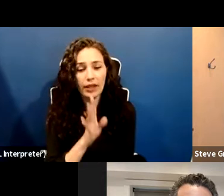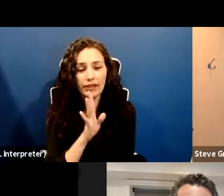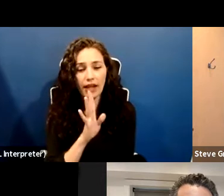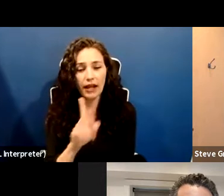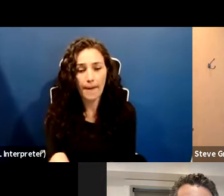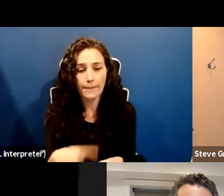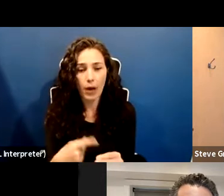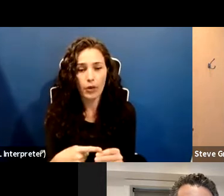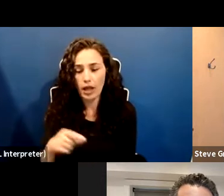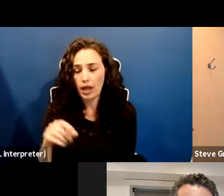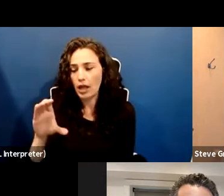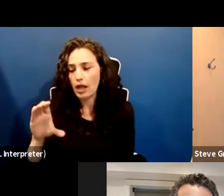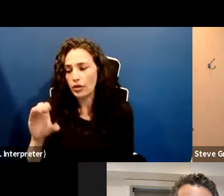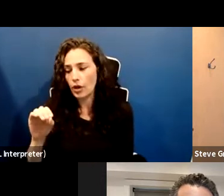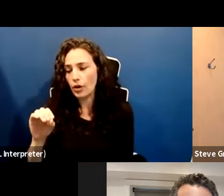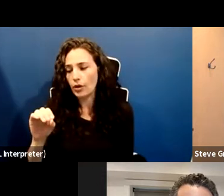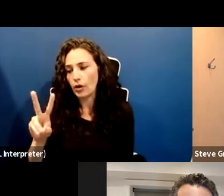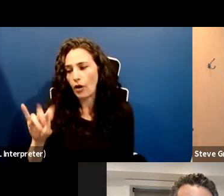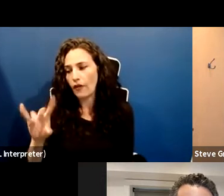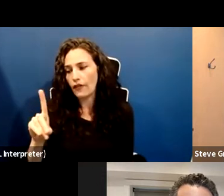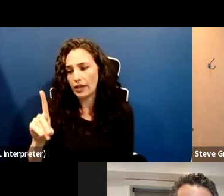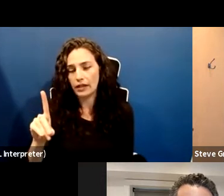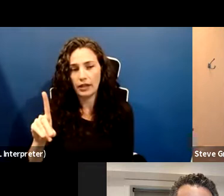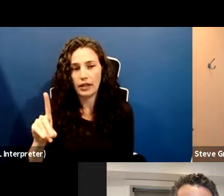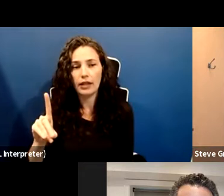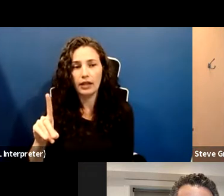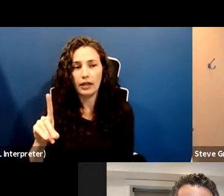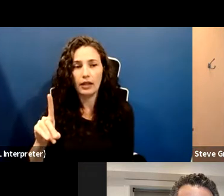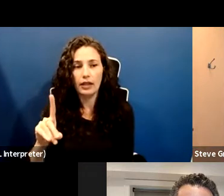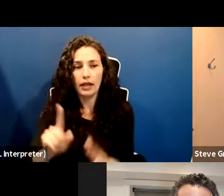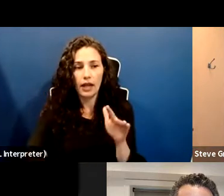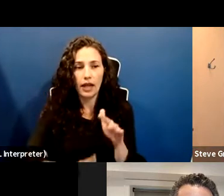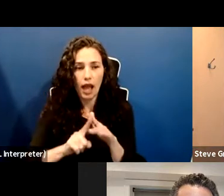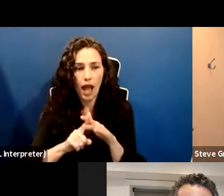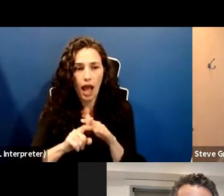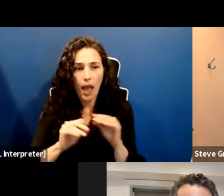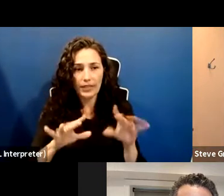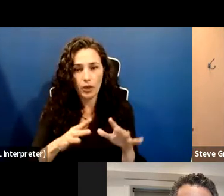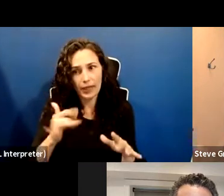Because that's, I feel like that came out very early on relatively, especially considering